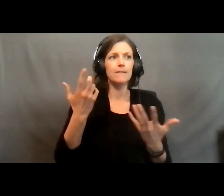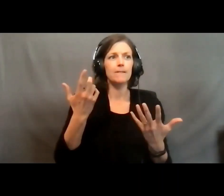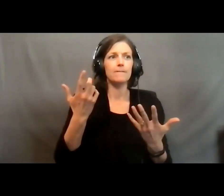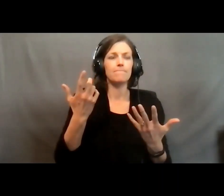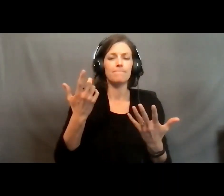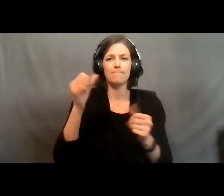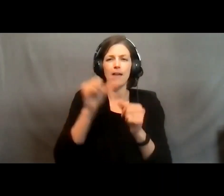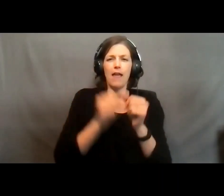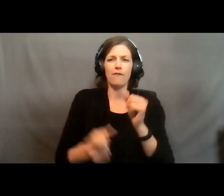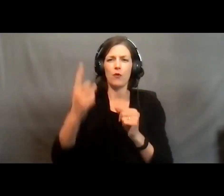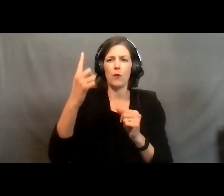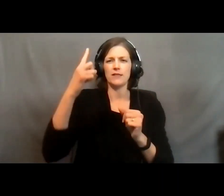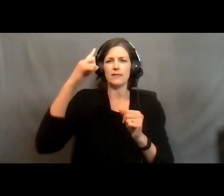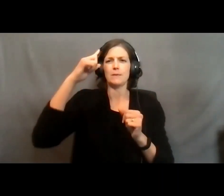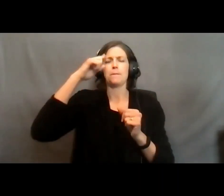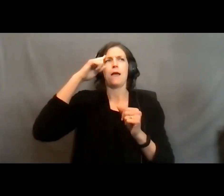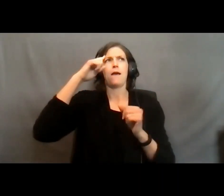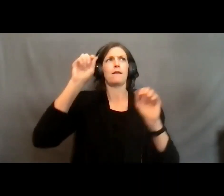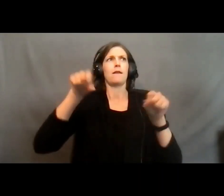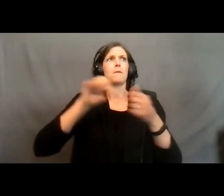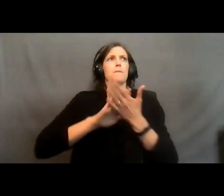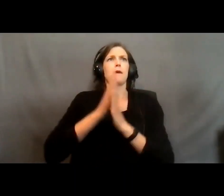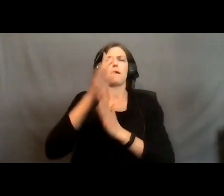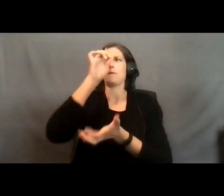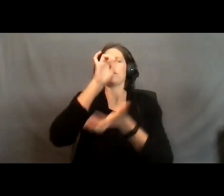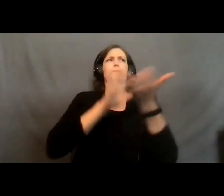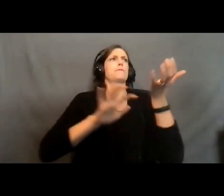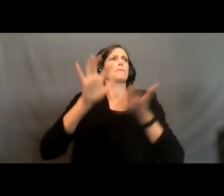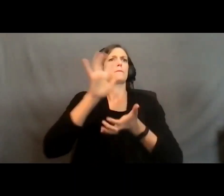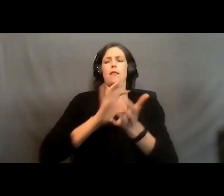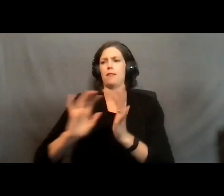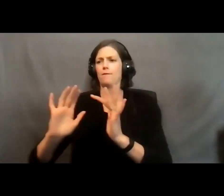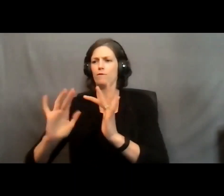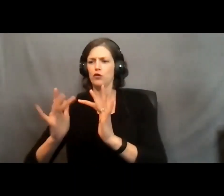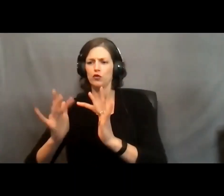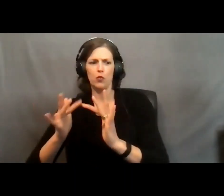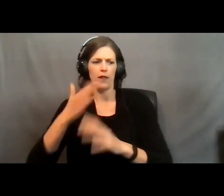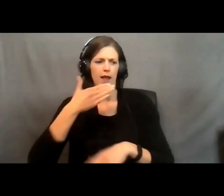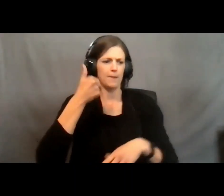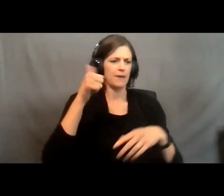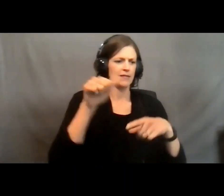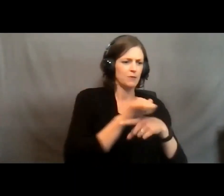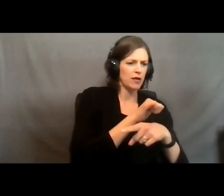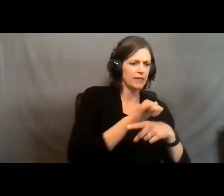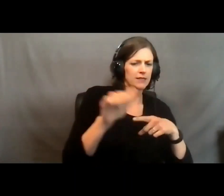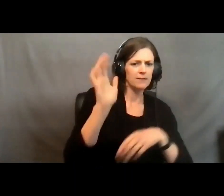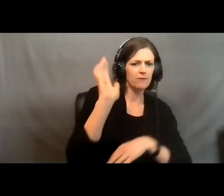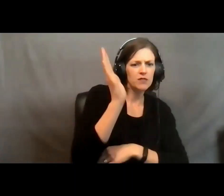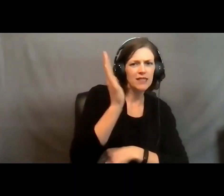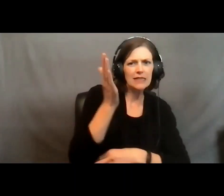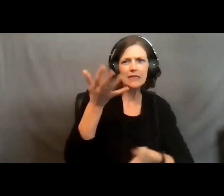13:34:44 and what our best practices are for presenting and participating